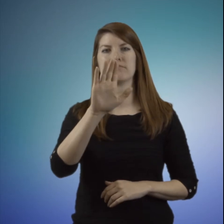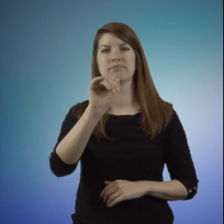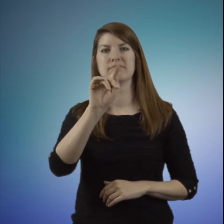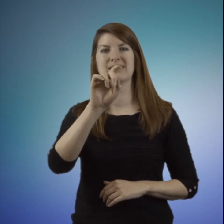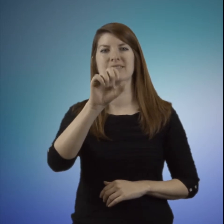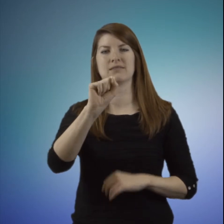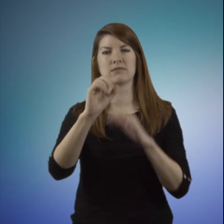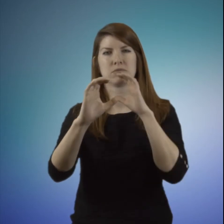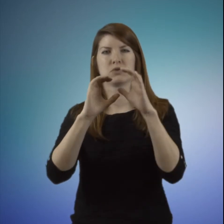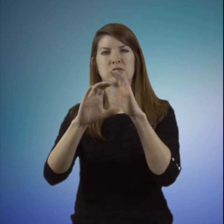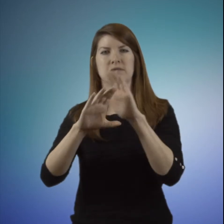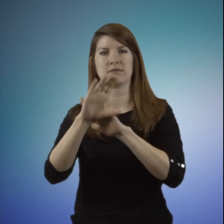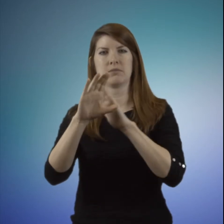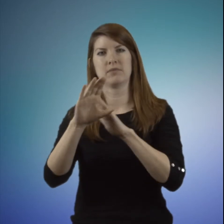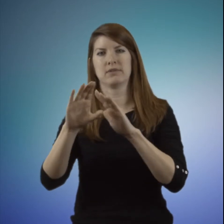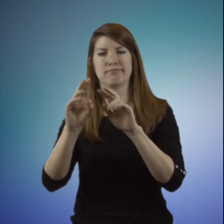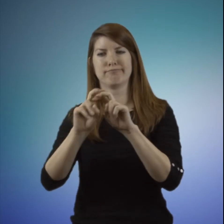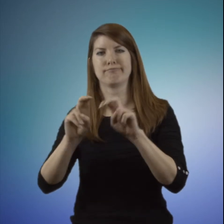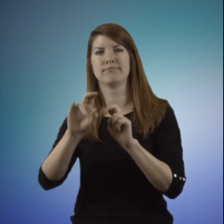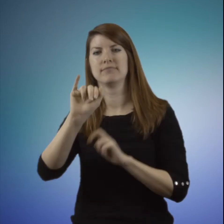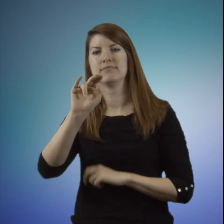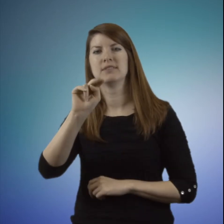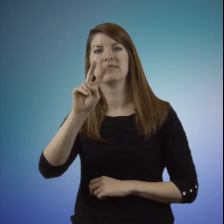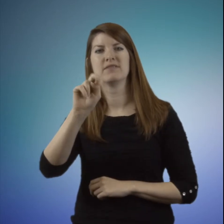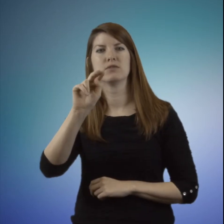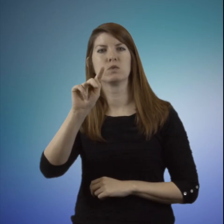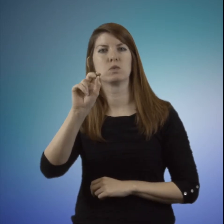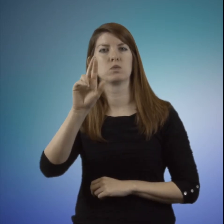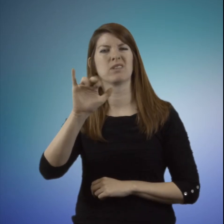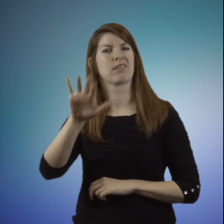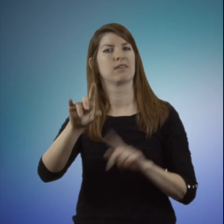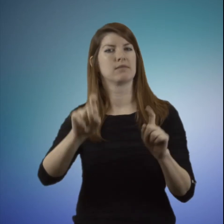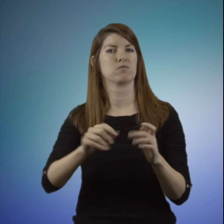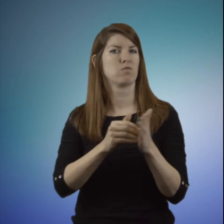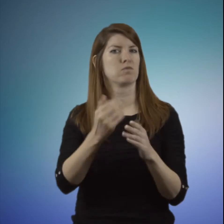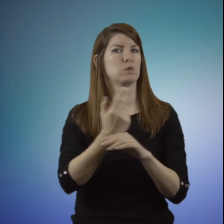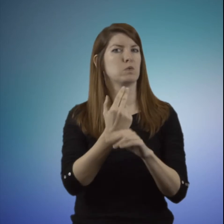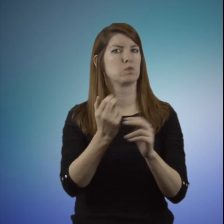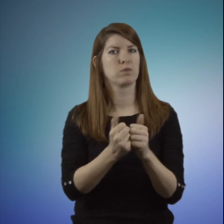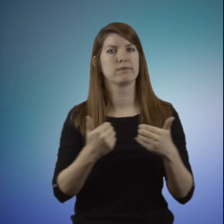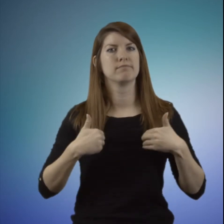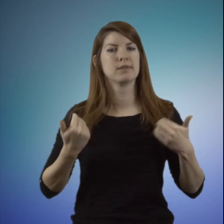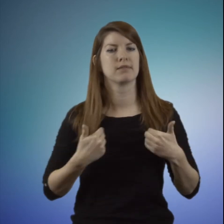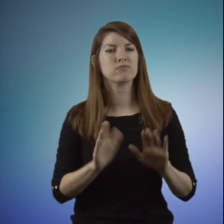This is a test that's often used with young children that looks at words and gestures.